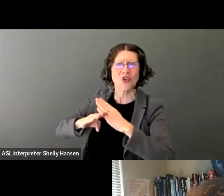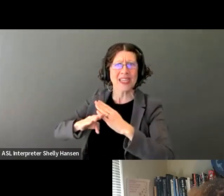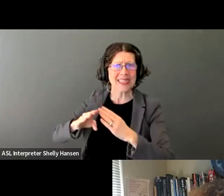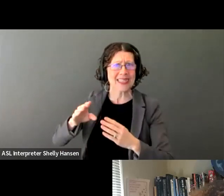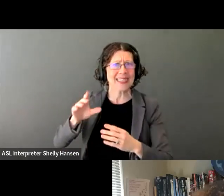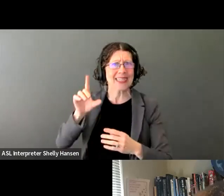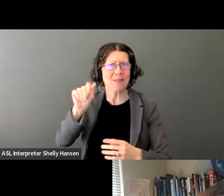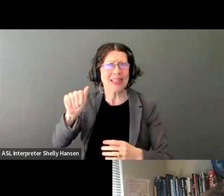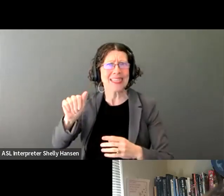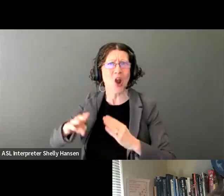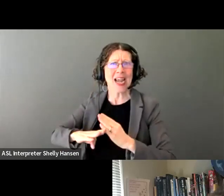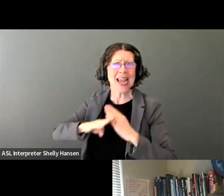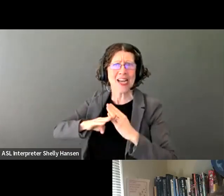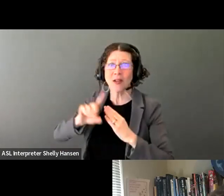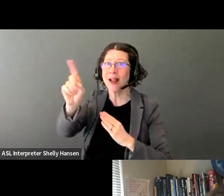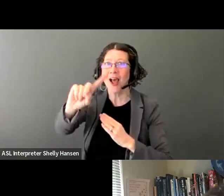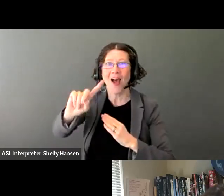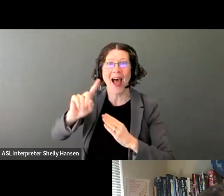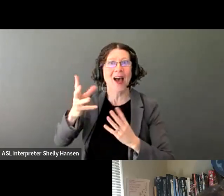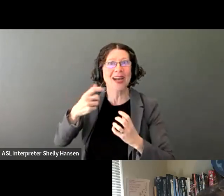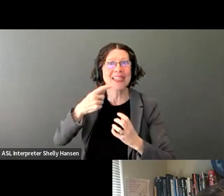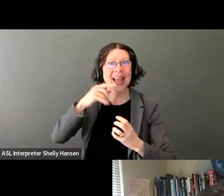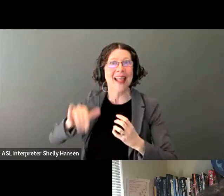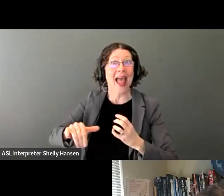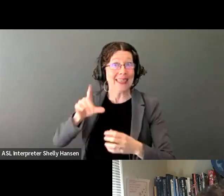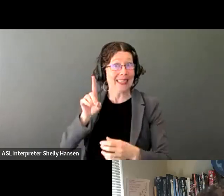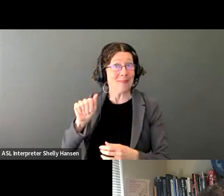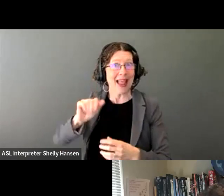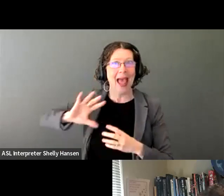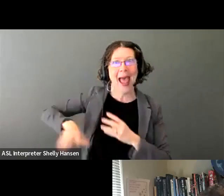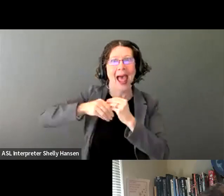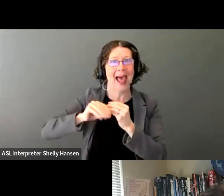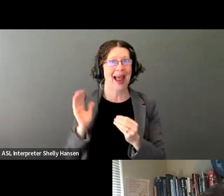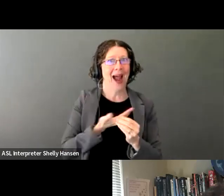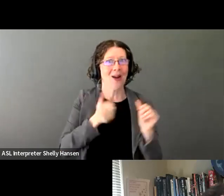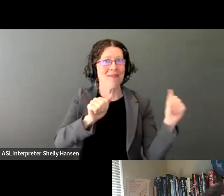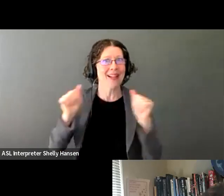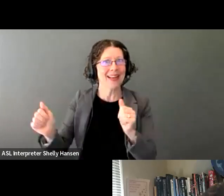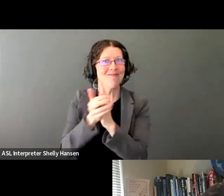We have moments like this so we can talk about it, so I want to ask how has you experience